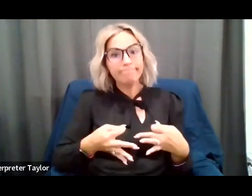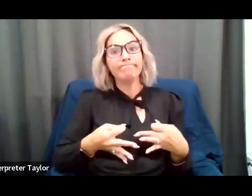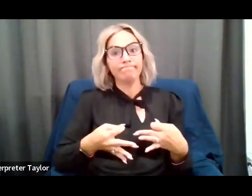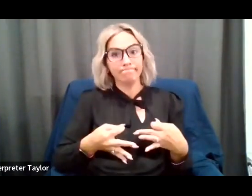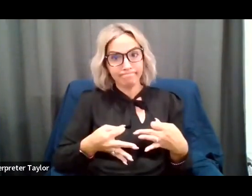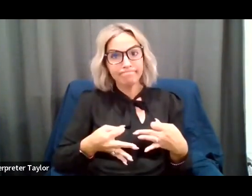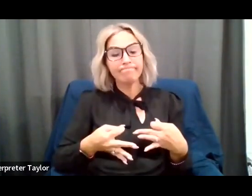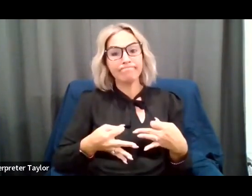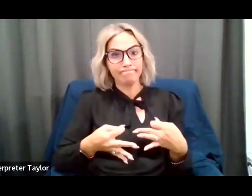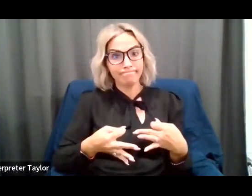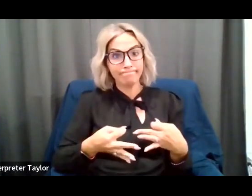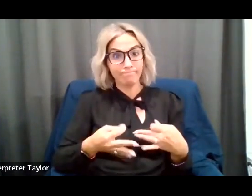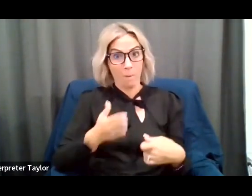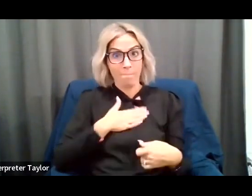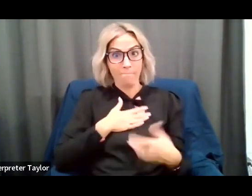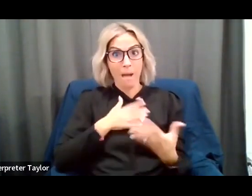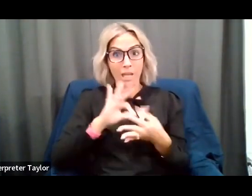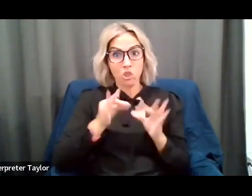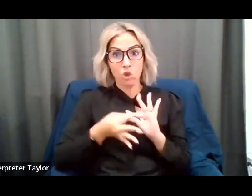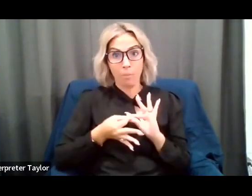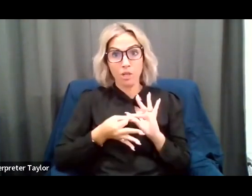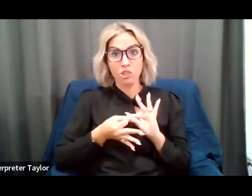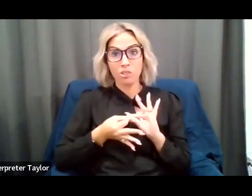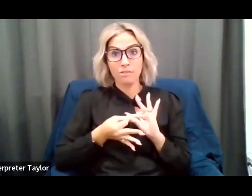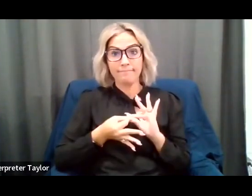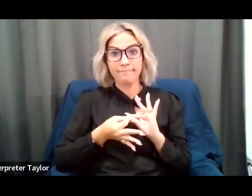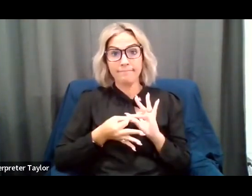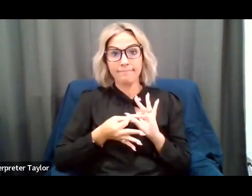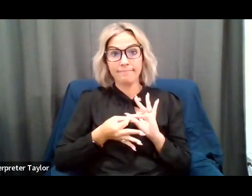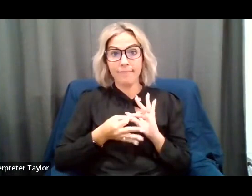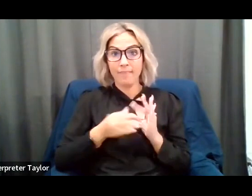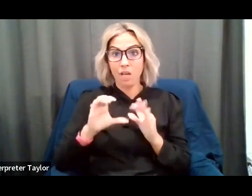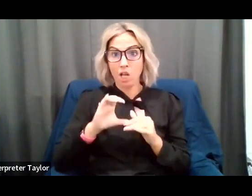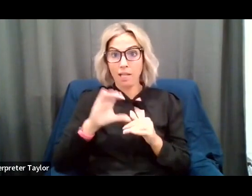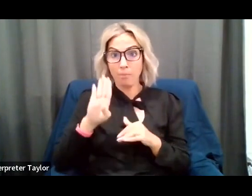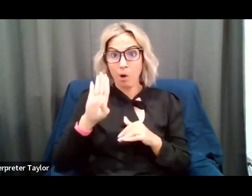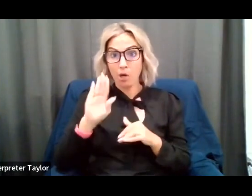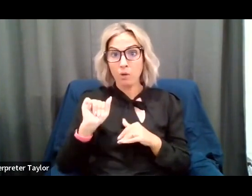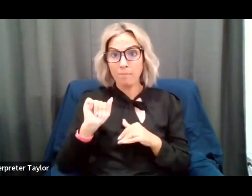how I interpret the Collective Bargaining Agreement is accurate,